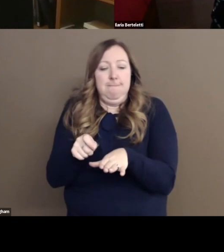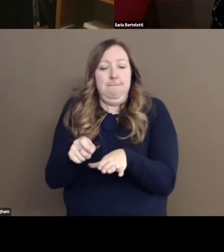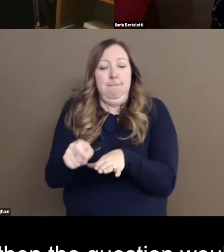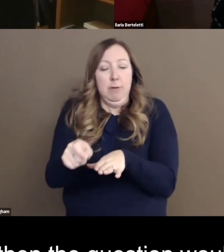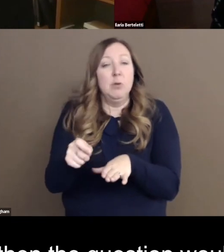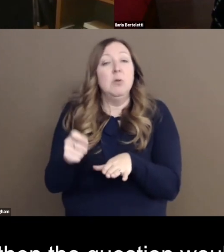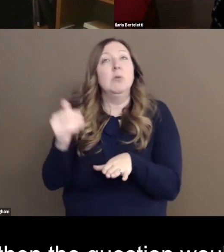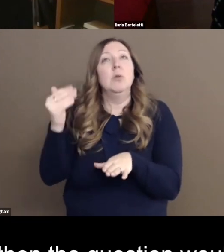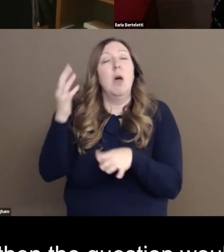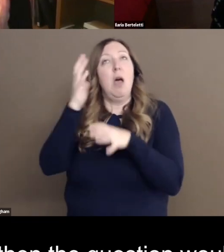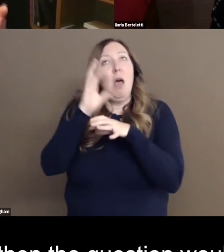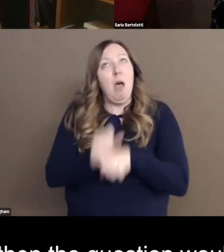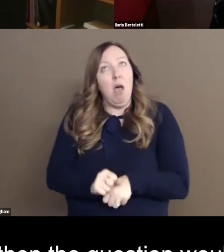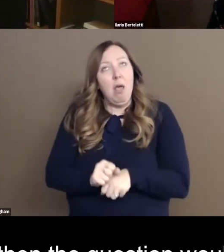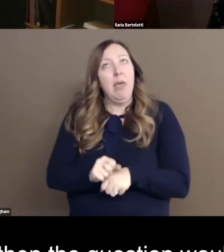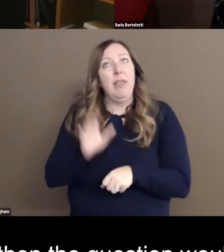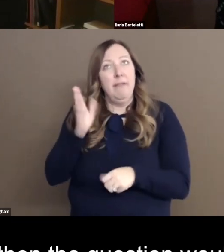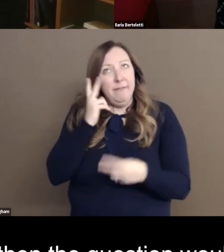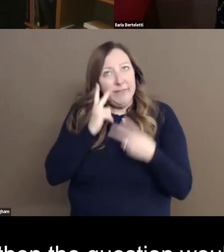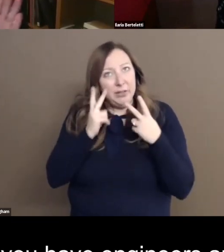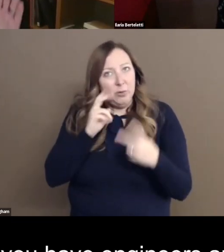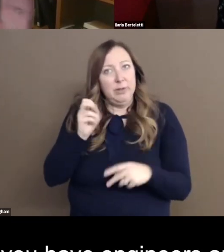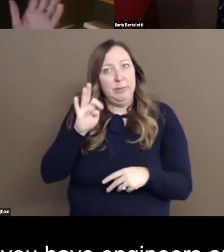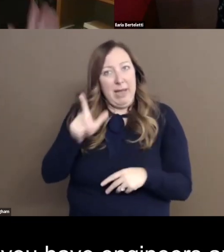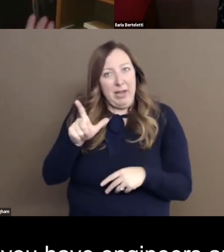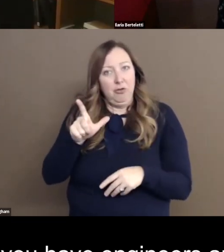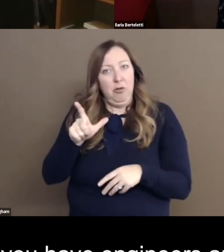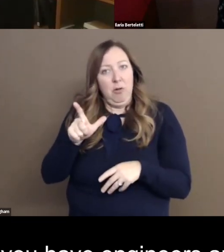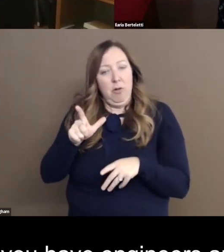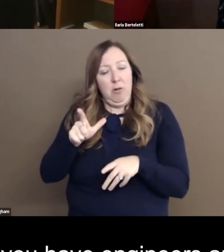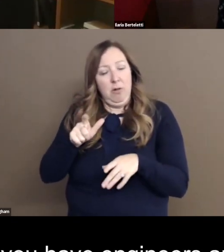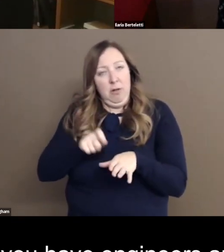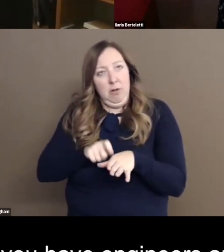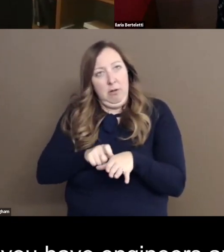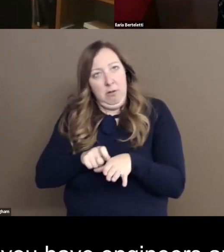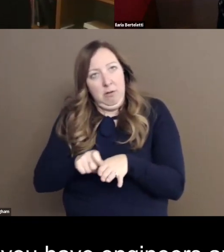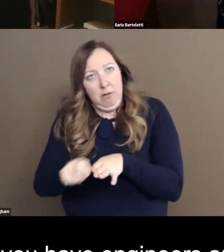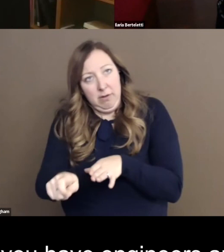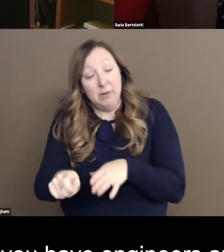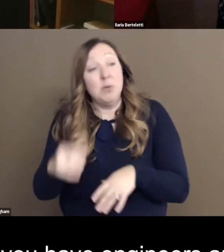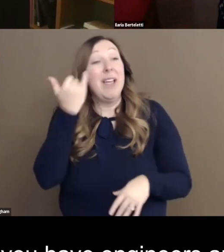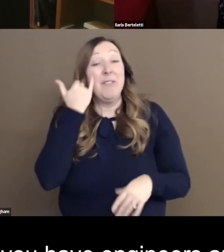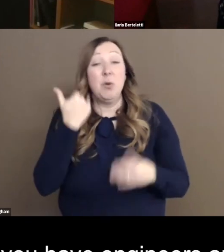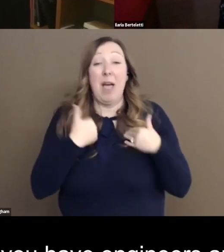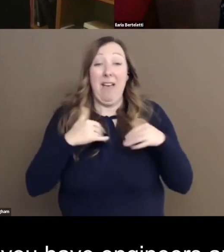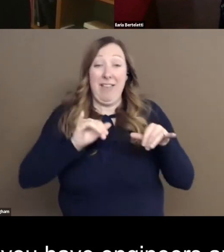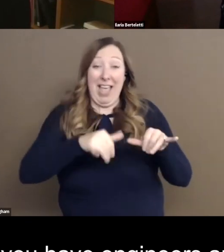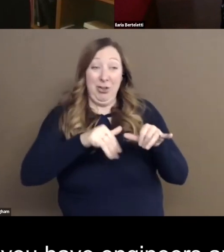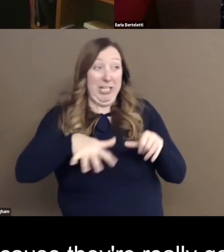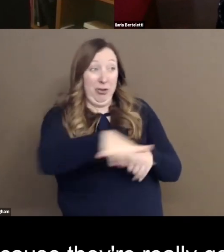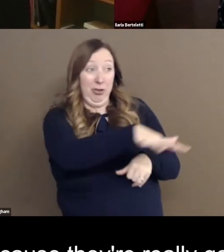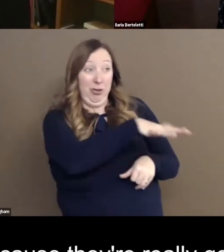and then the question would be can you use something like that so if you had engineers around you